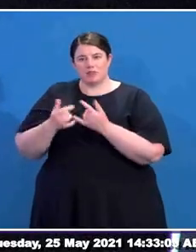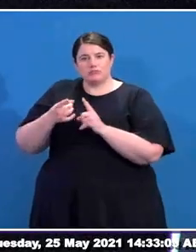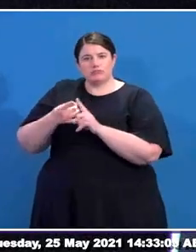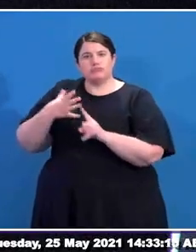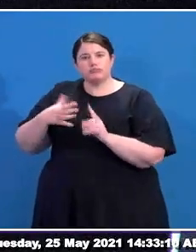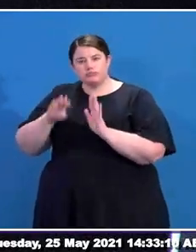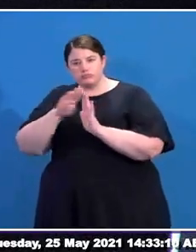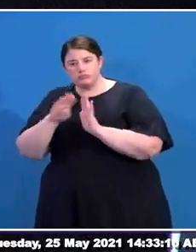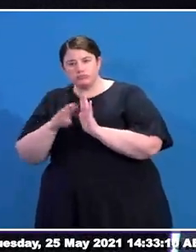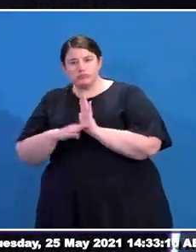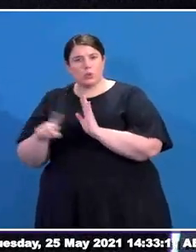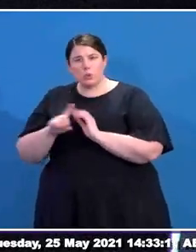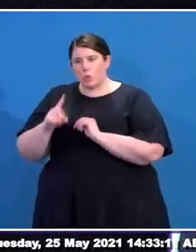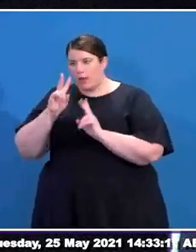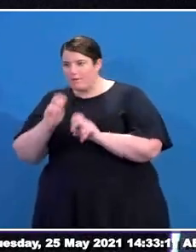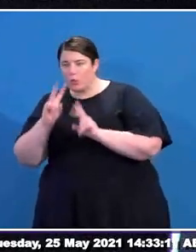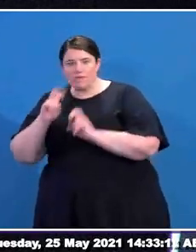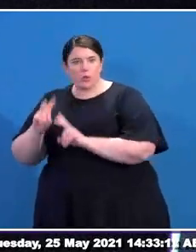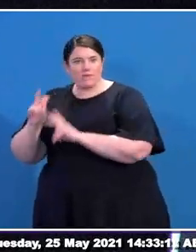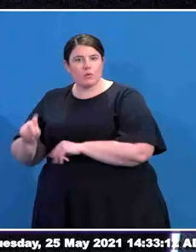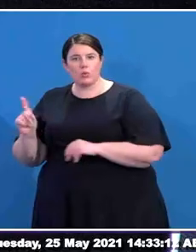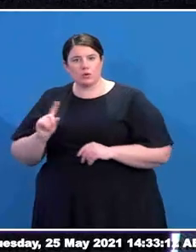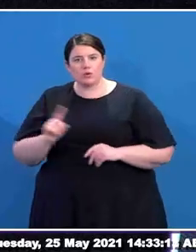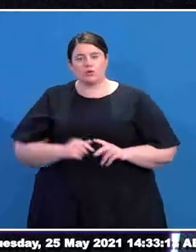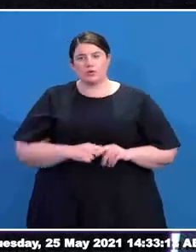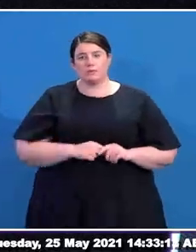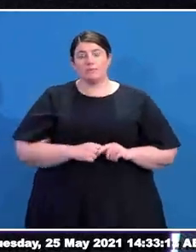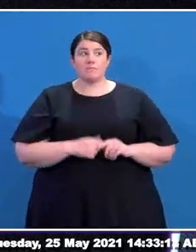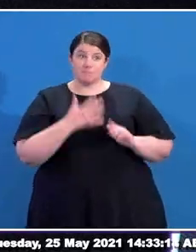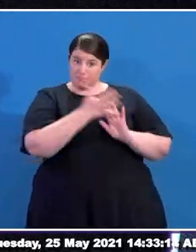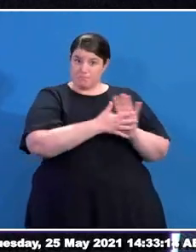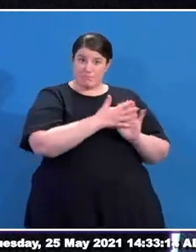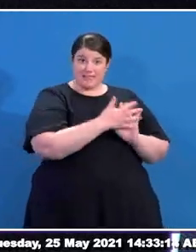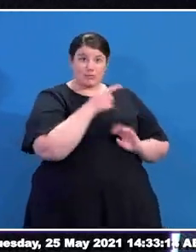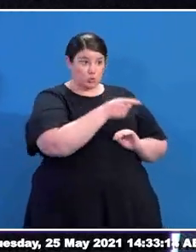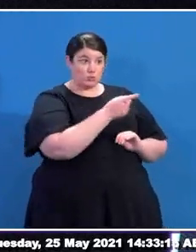of what it is to look at. When you are asked to do an investigation, it's not, for